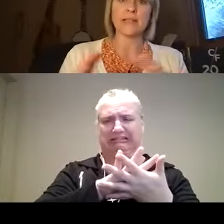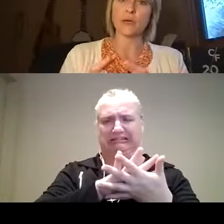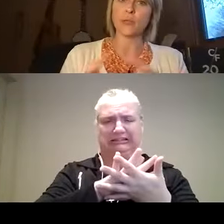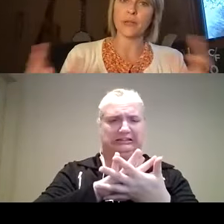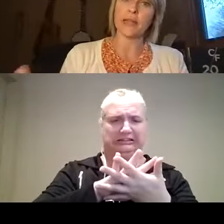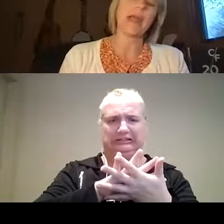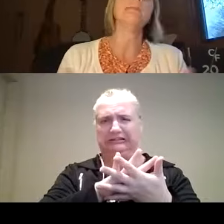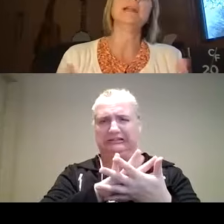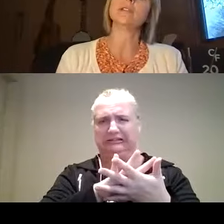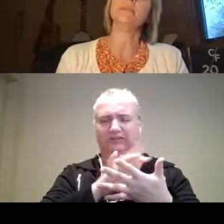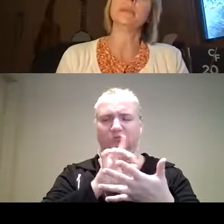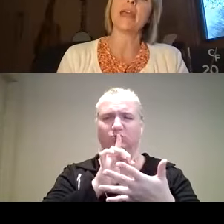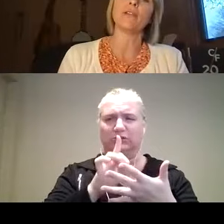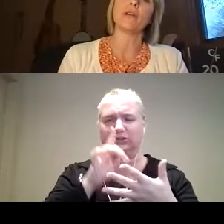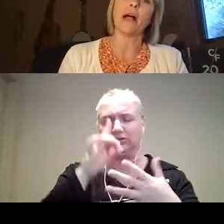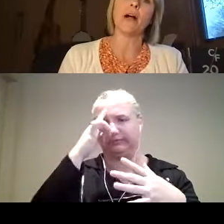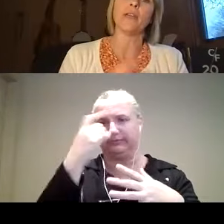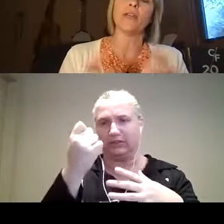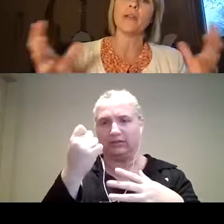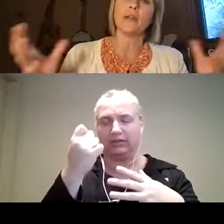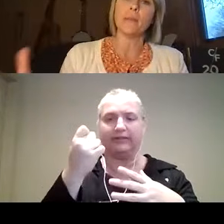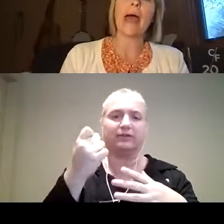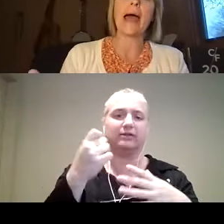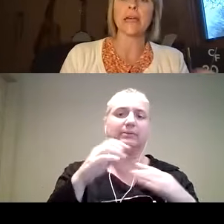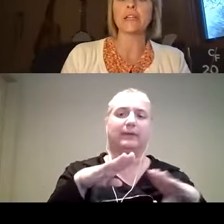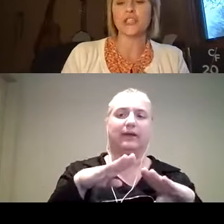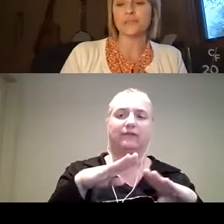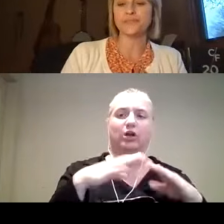as a really a mental and behavioral health package.